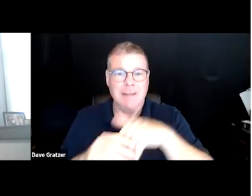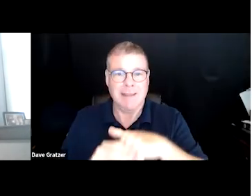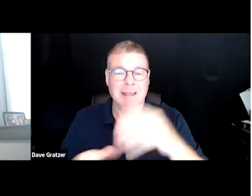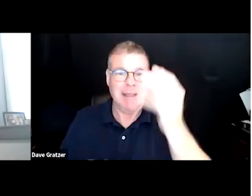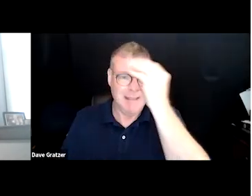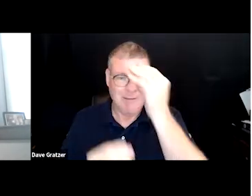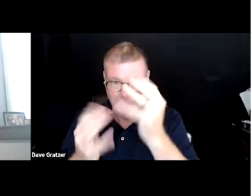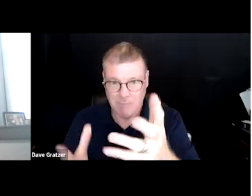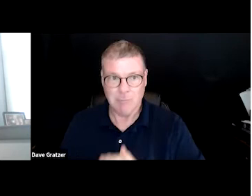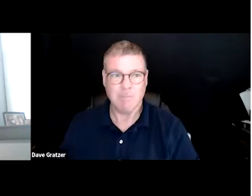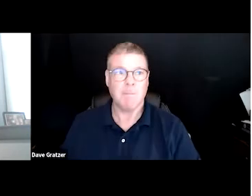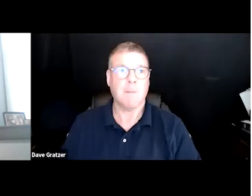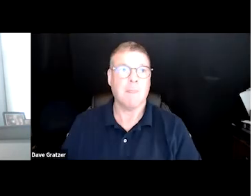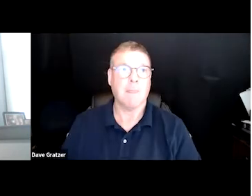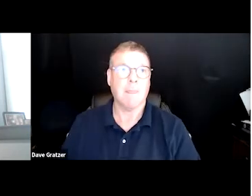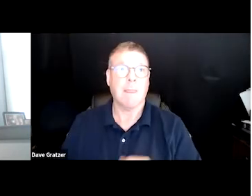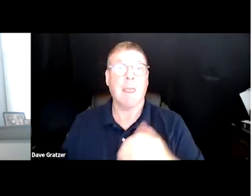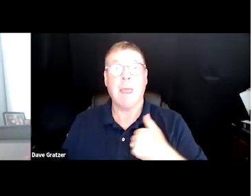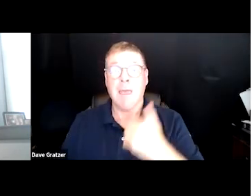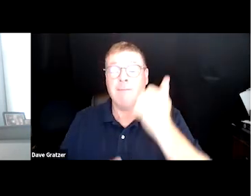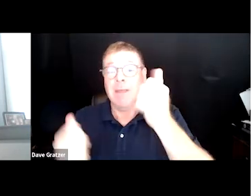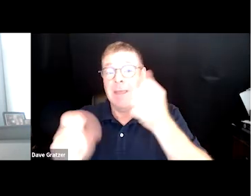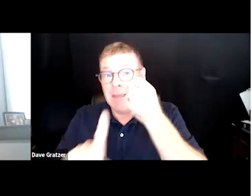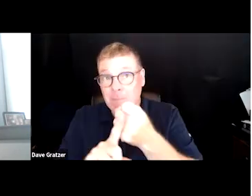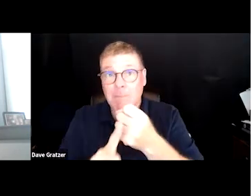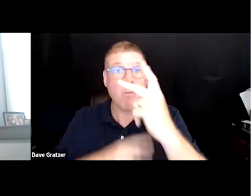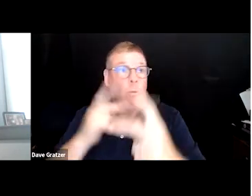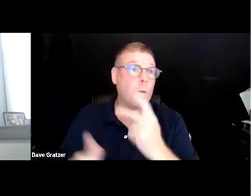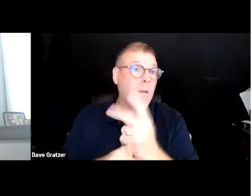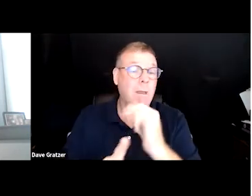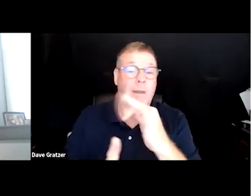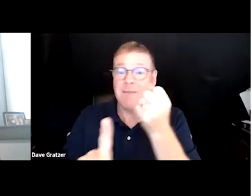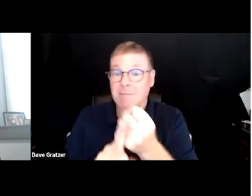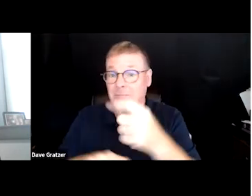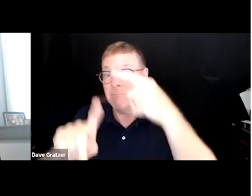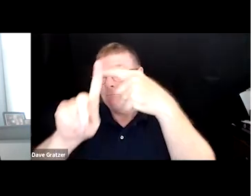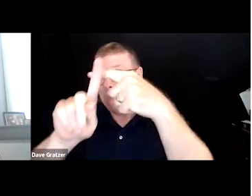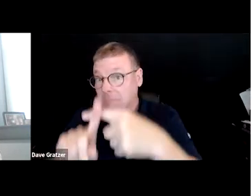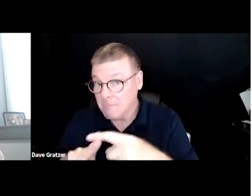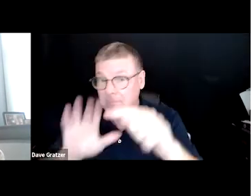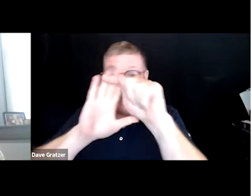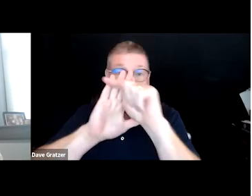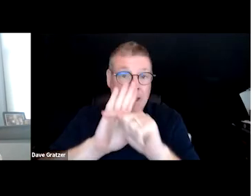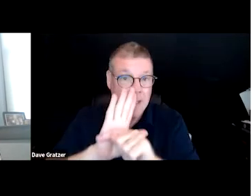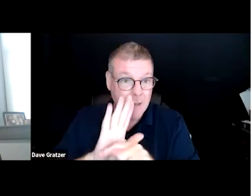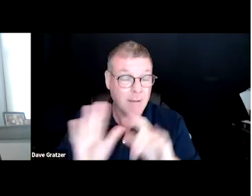Are we having impact? What kind of an impact, positive/negative, is the program successful?